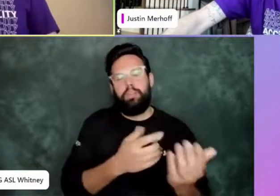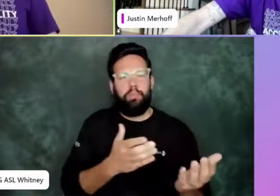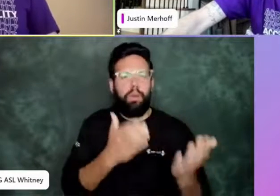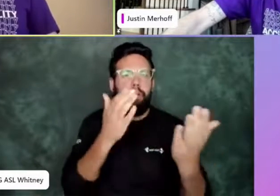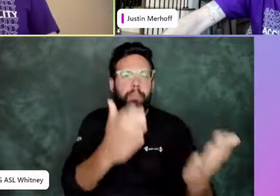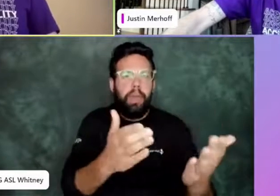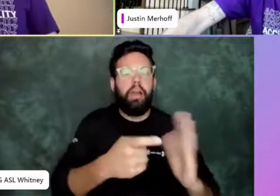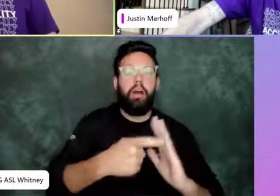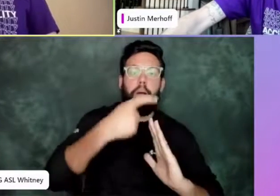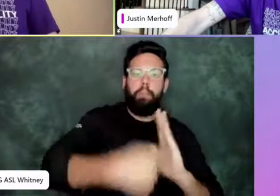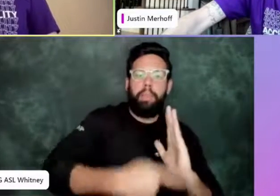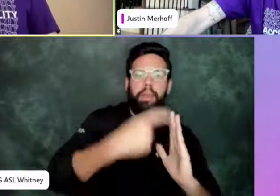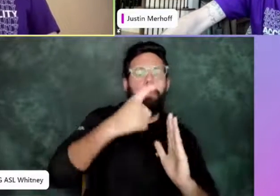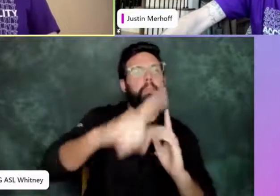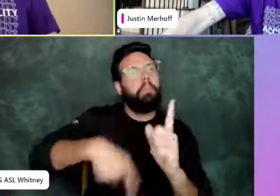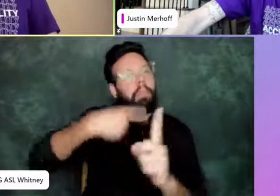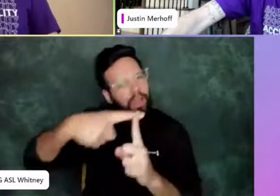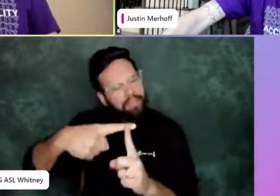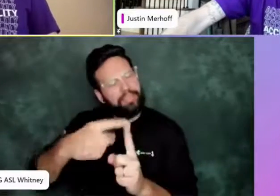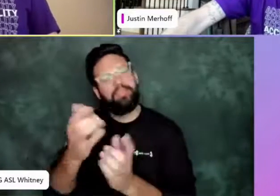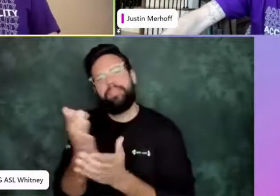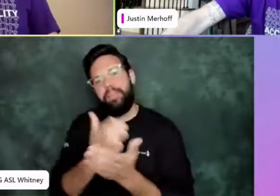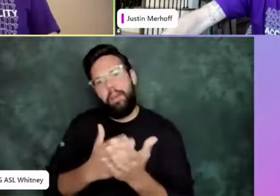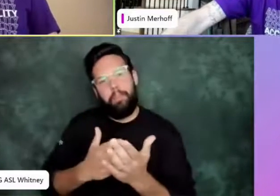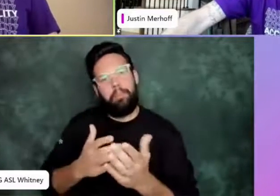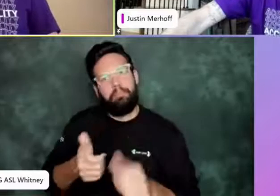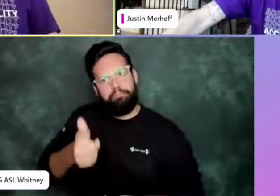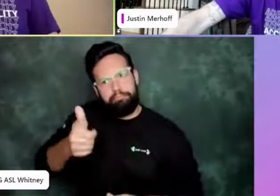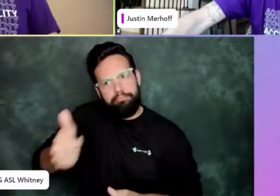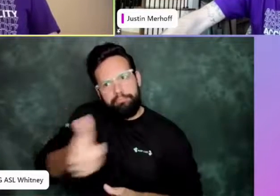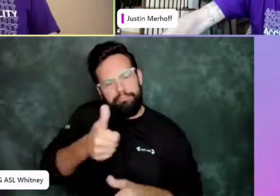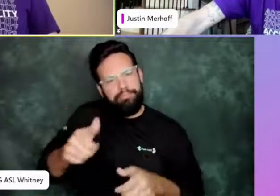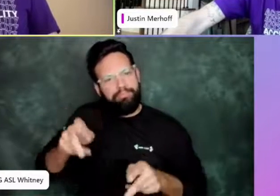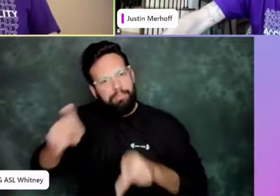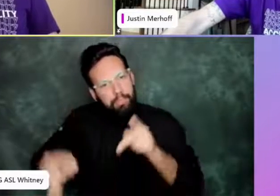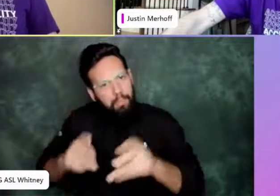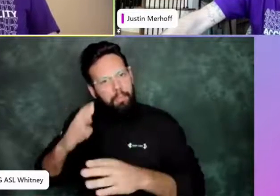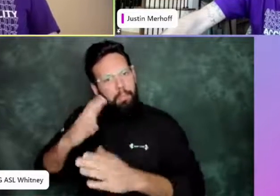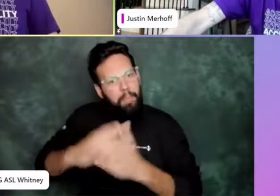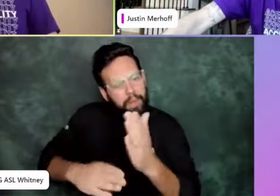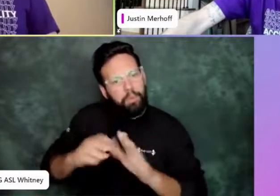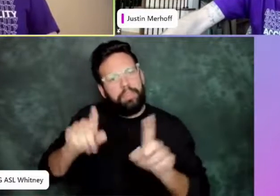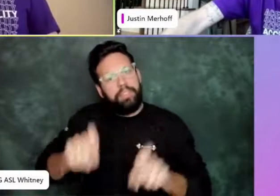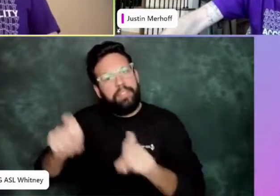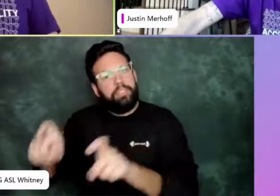on top of that, making sure that any serious issues that we can't detect aren't sneaking through.